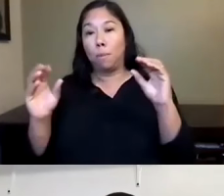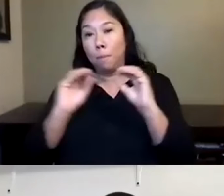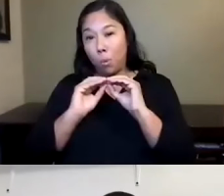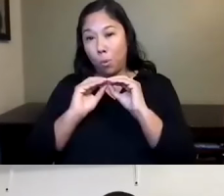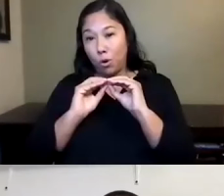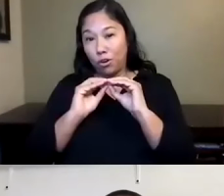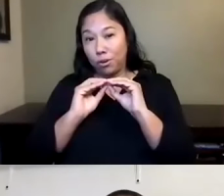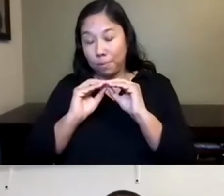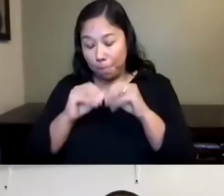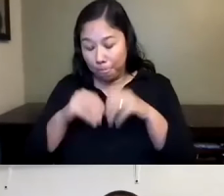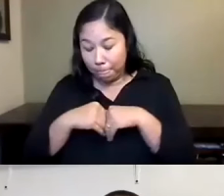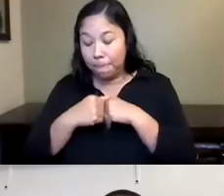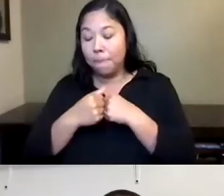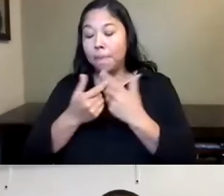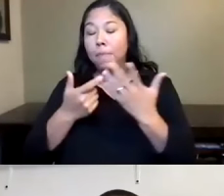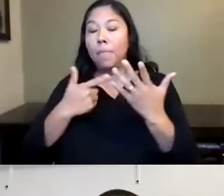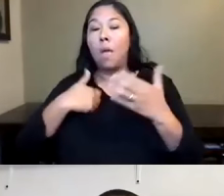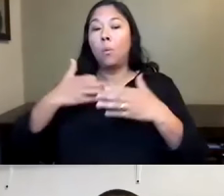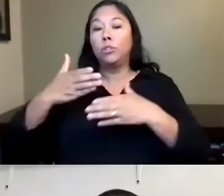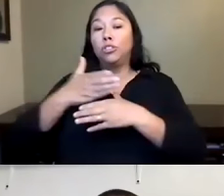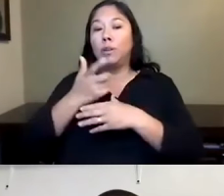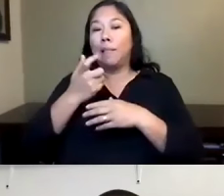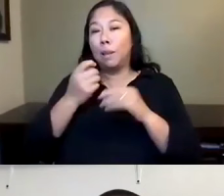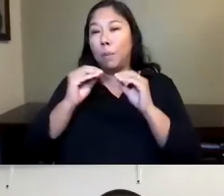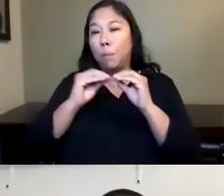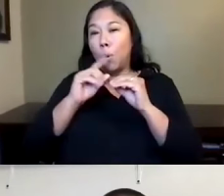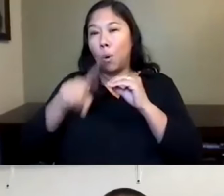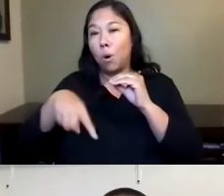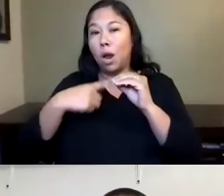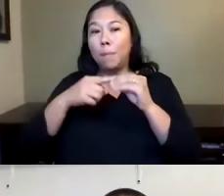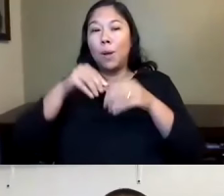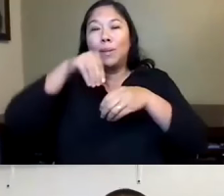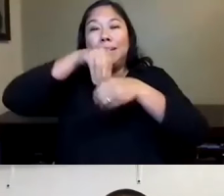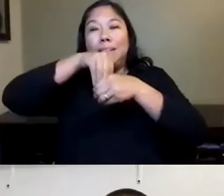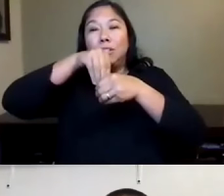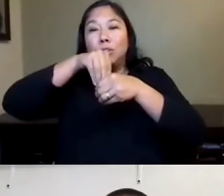I wanted to share a little more about indoor air ventilation. If possible,